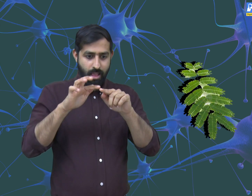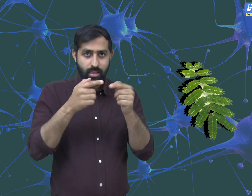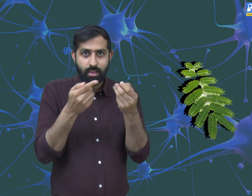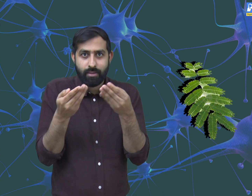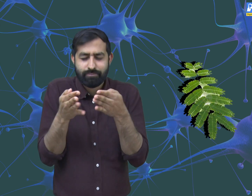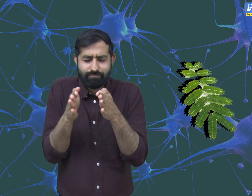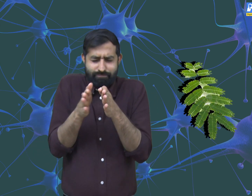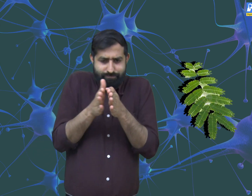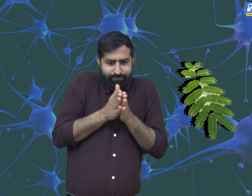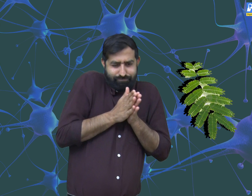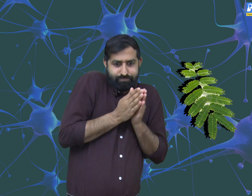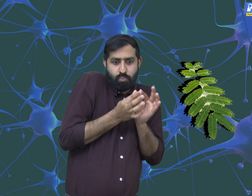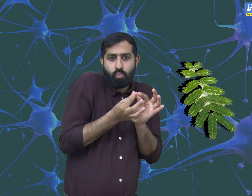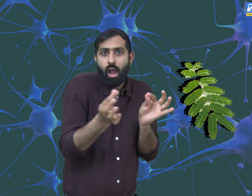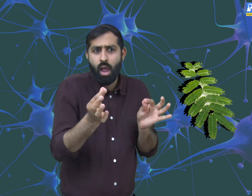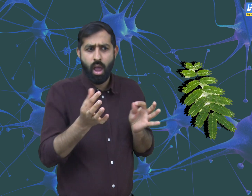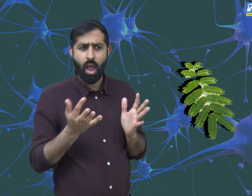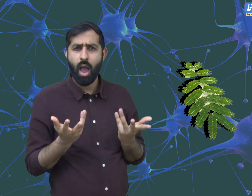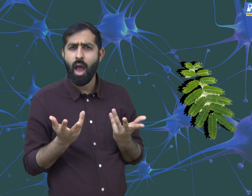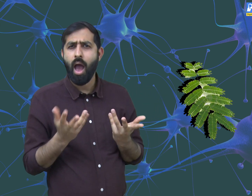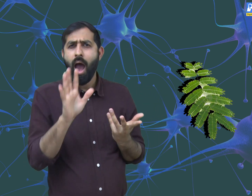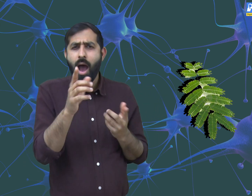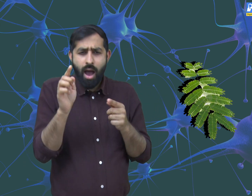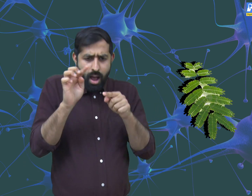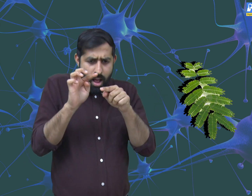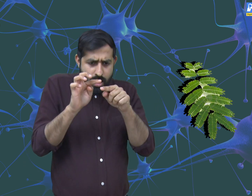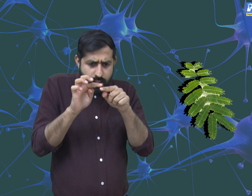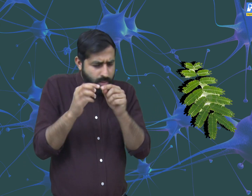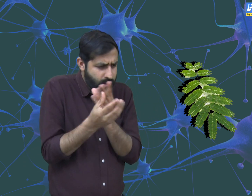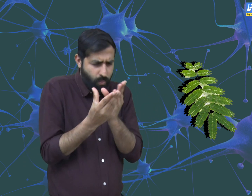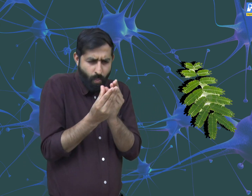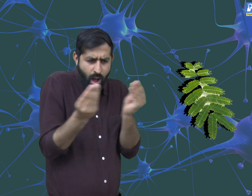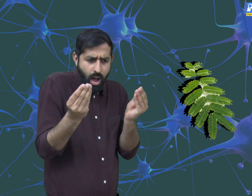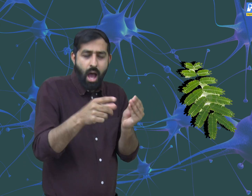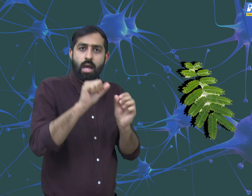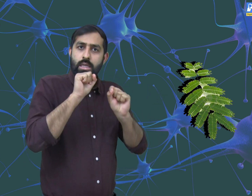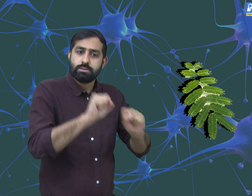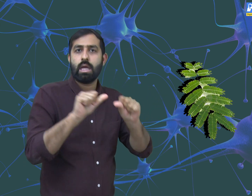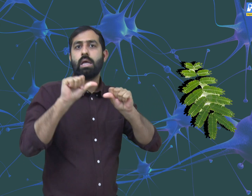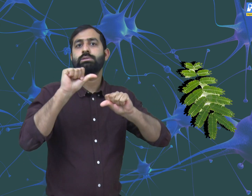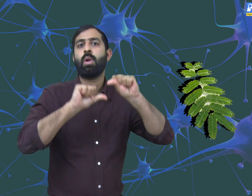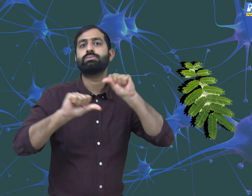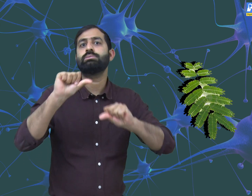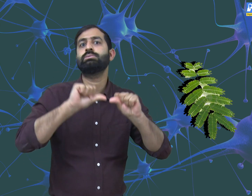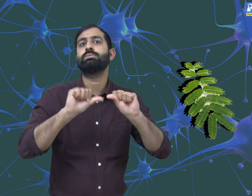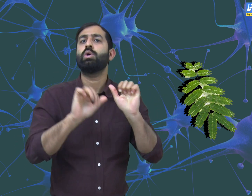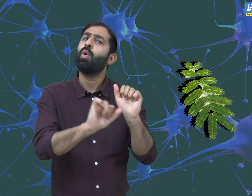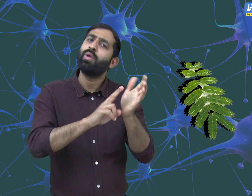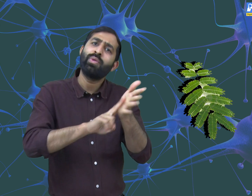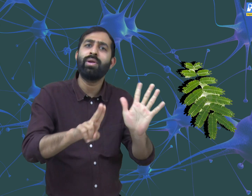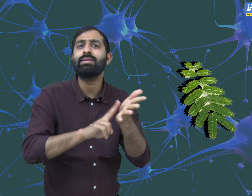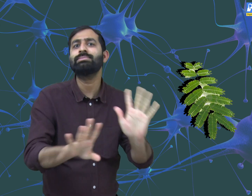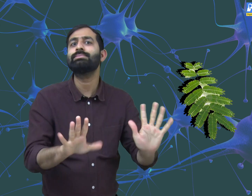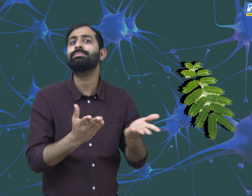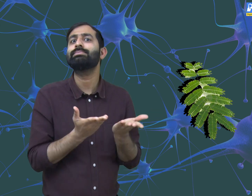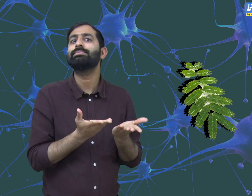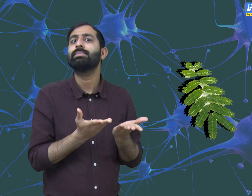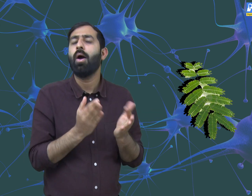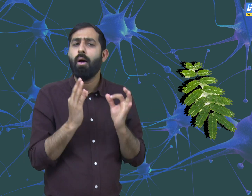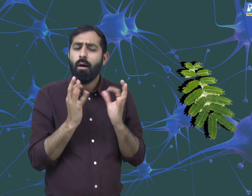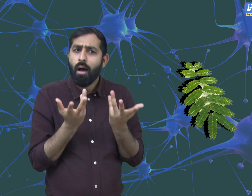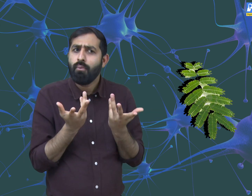is touched the leaves fold inward and droop because of the chemical reaction within it.